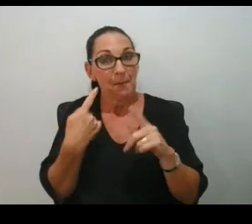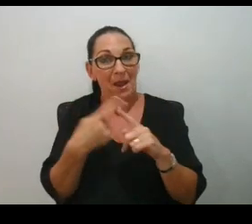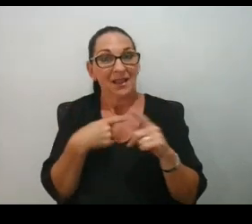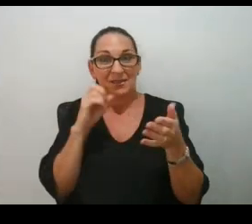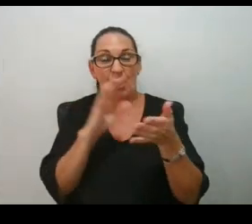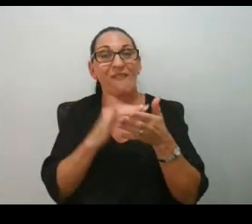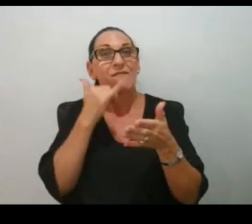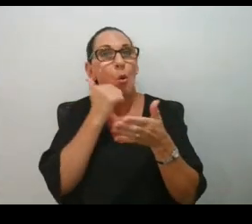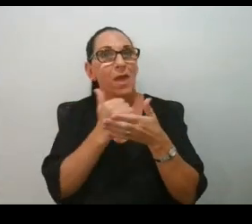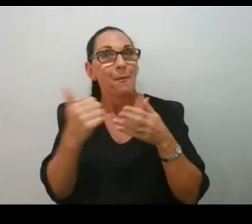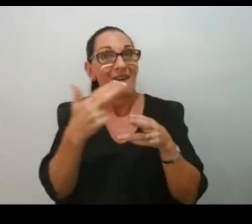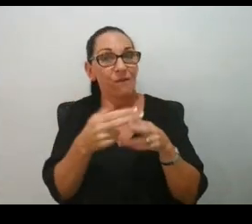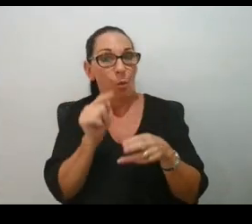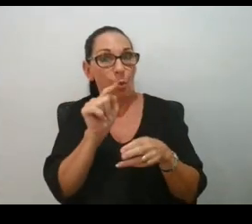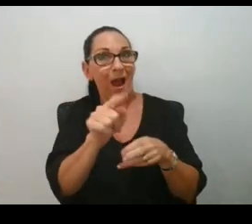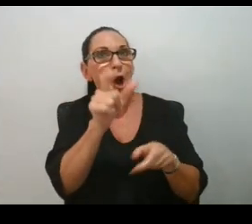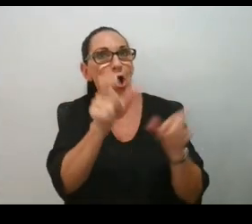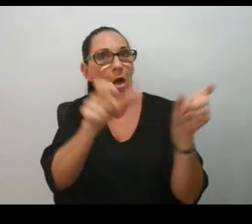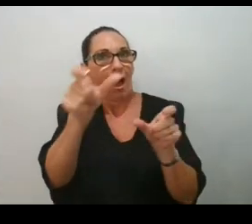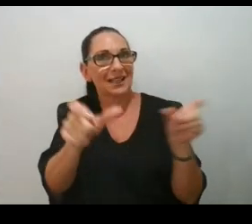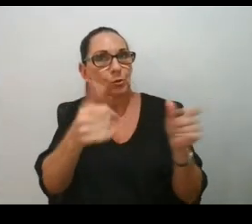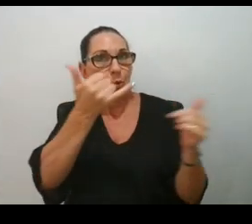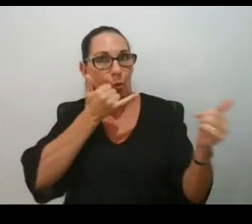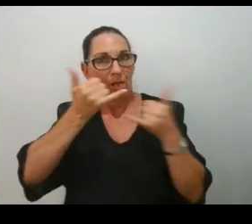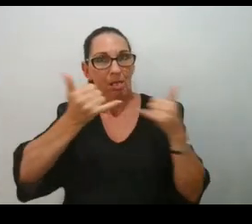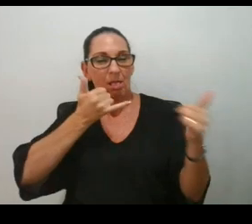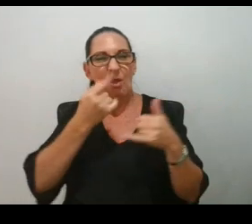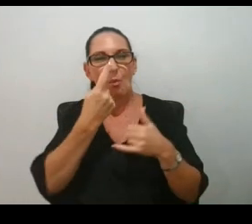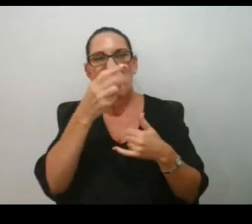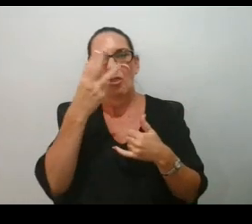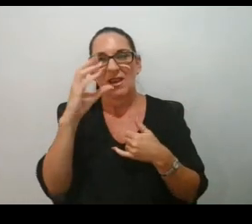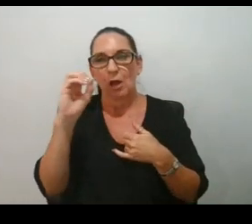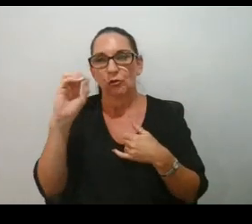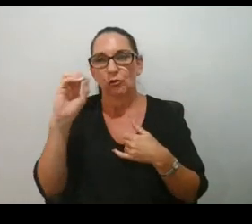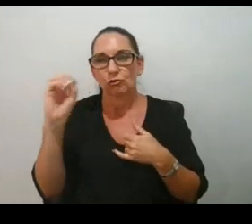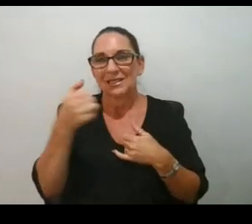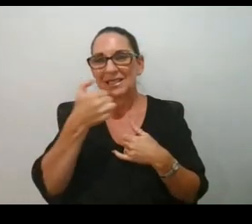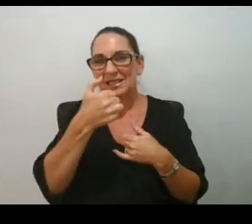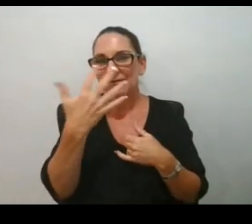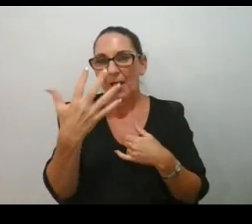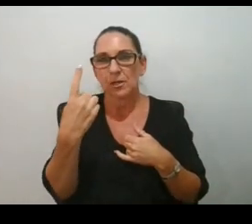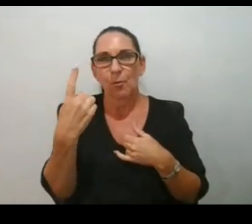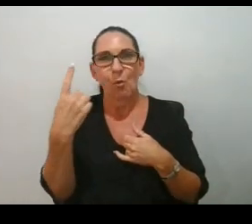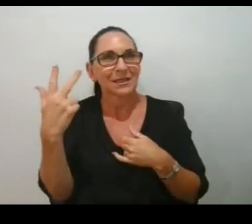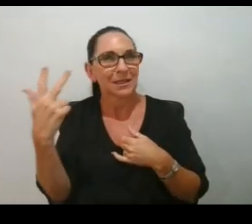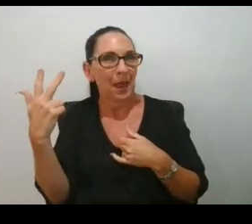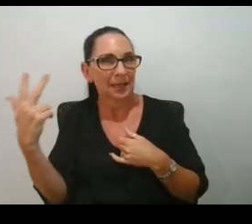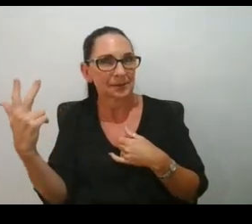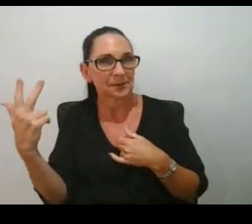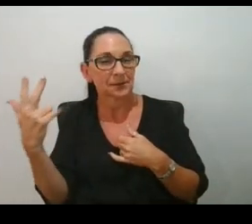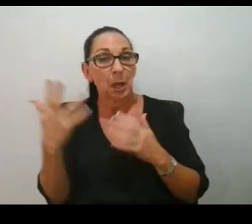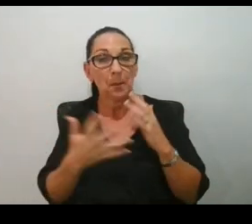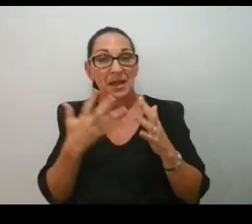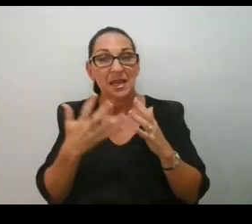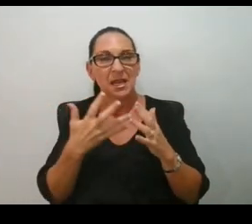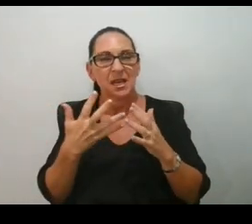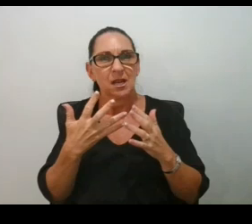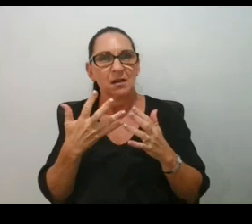this is specifically a client number 1300 65 11 88 so we have people answering that number who can give